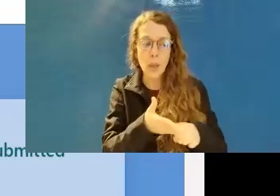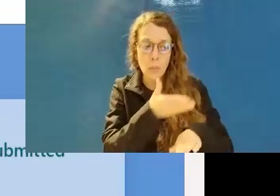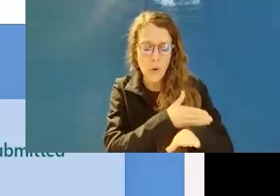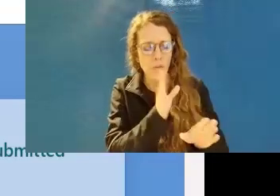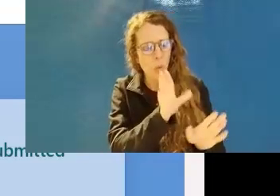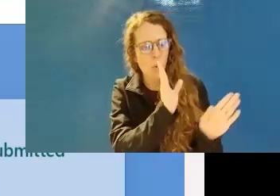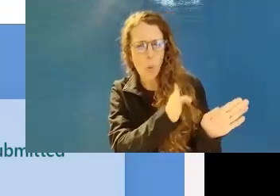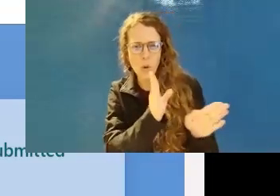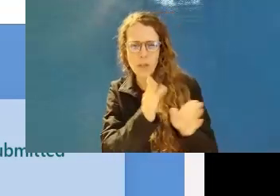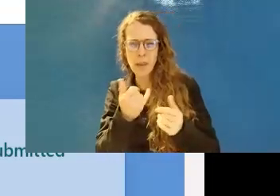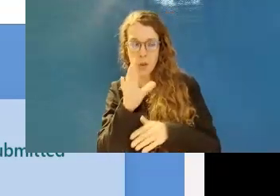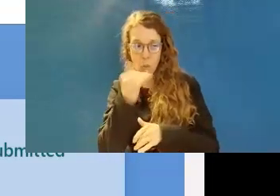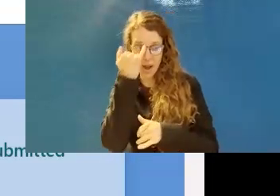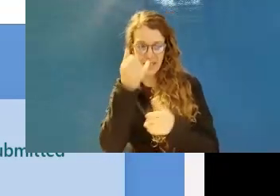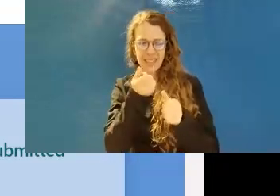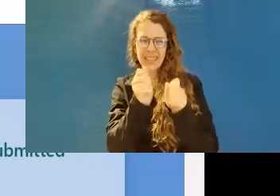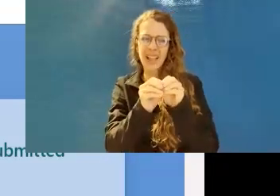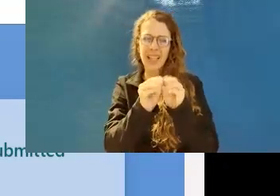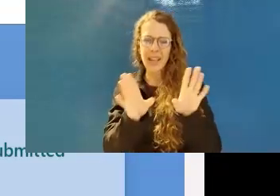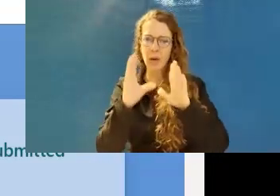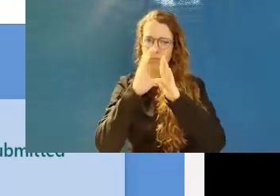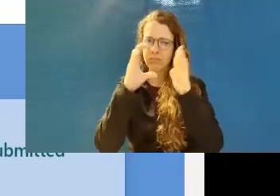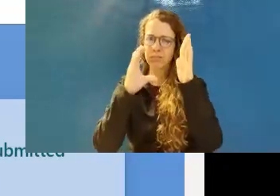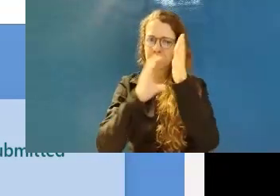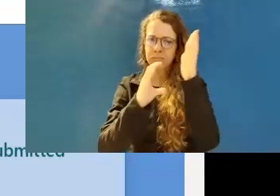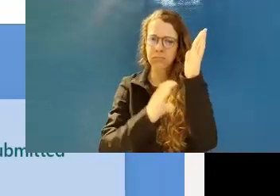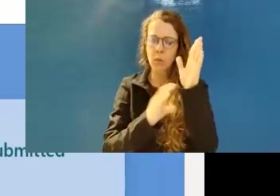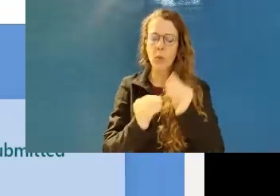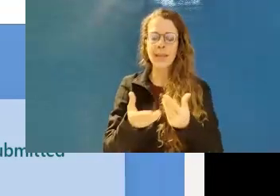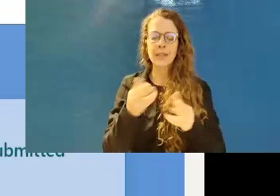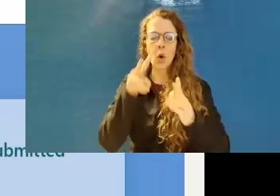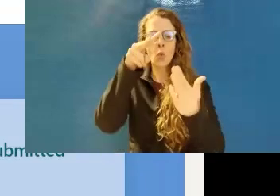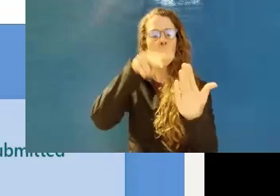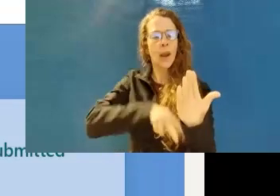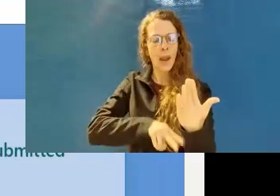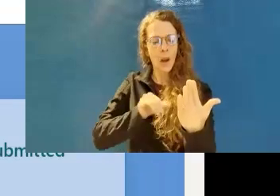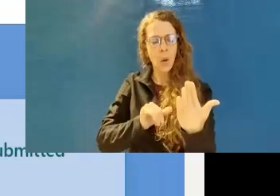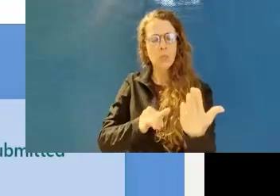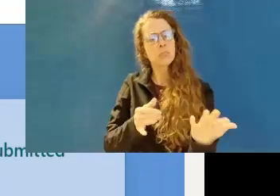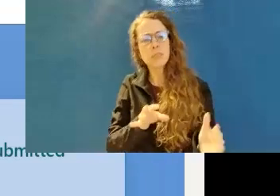Consider breaking your ideas into clearer paragraphs for readability. So you know pretty much covers the same things.